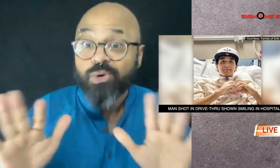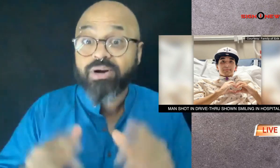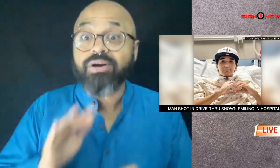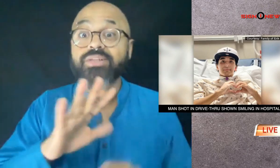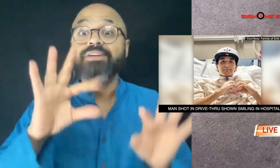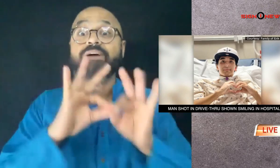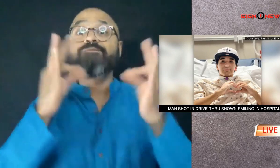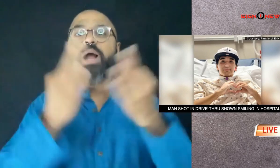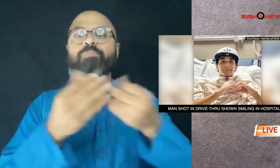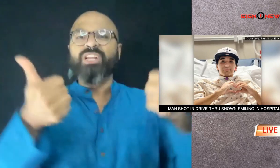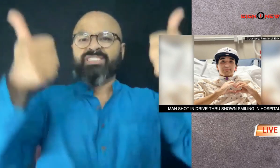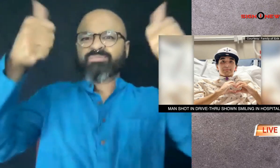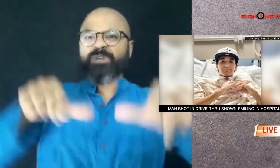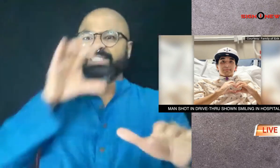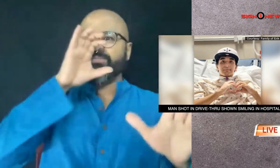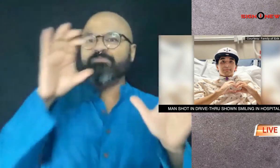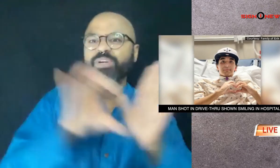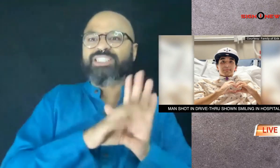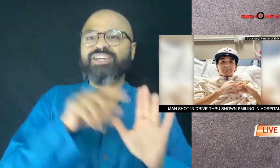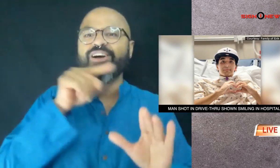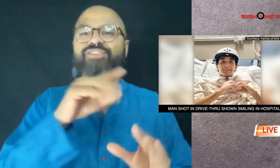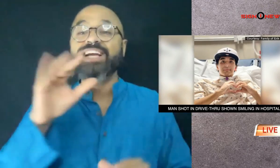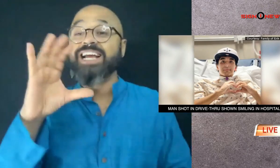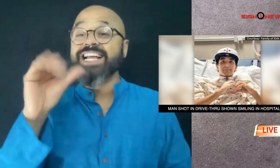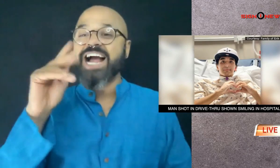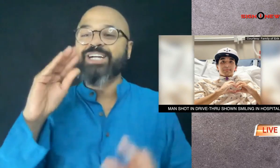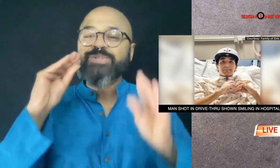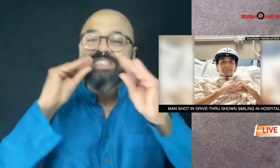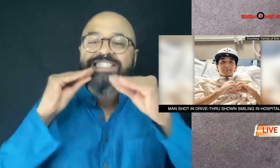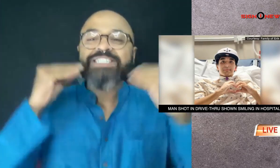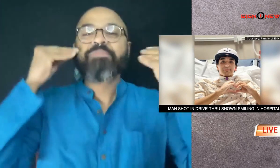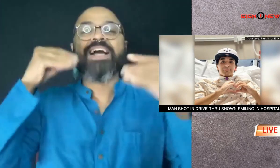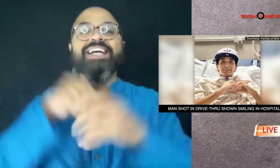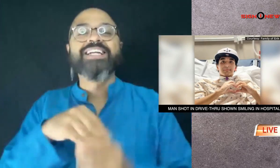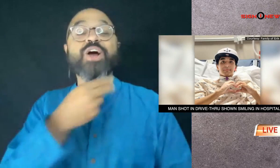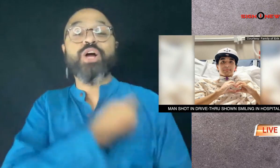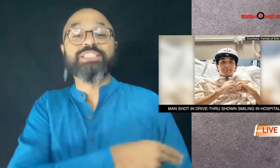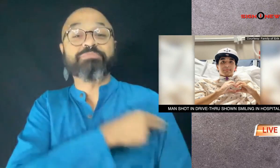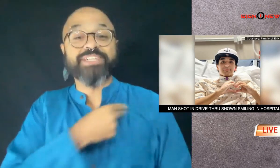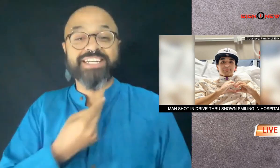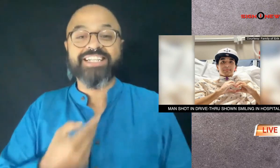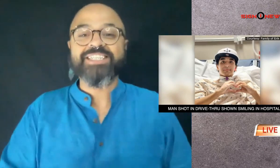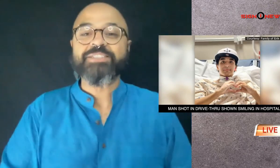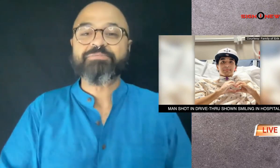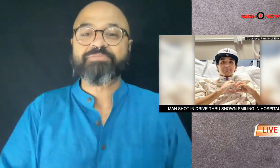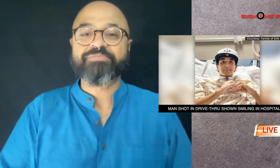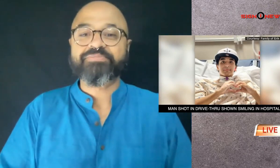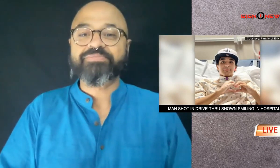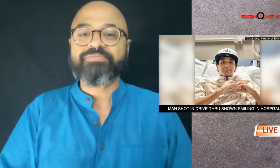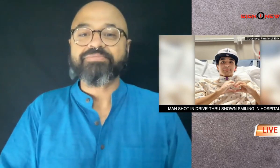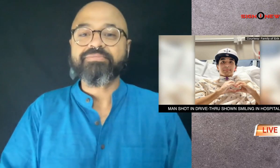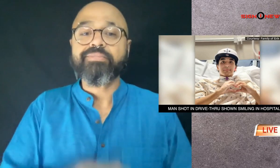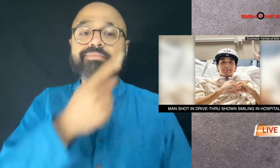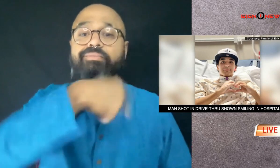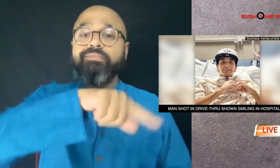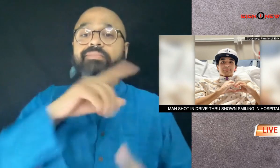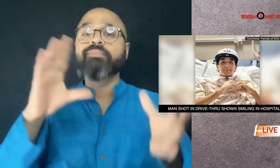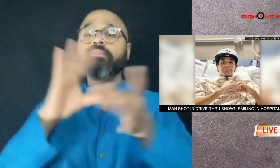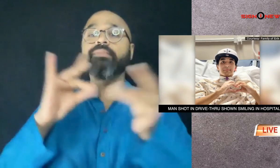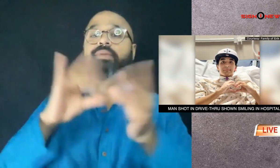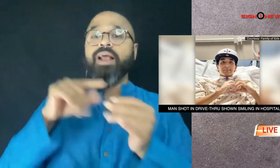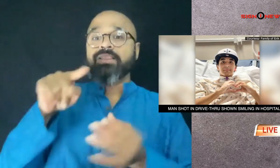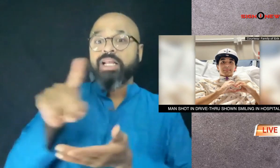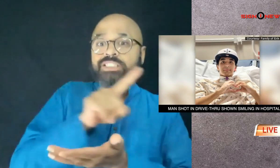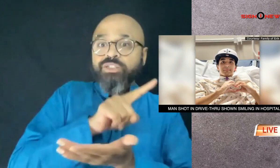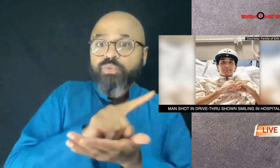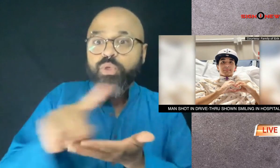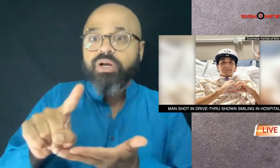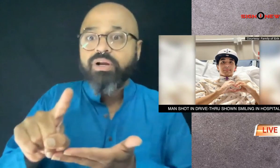however his family just posted this picture of Cantu smiling in the hospital they say